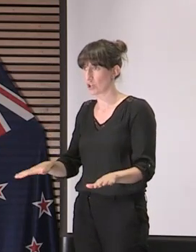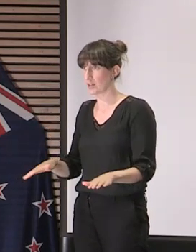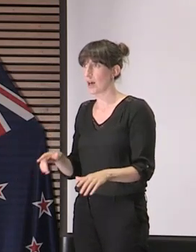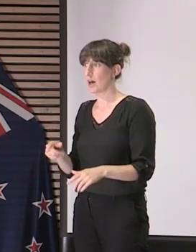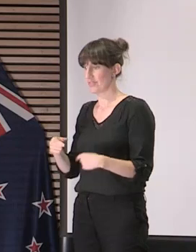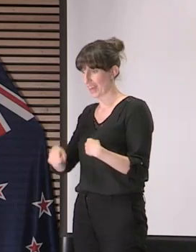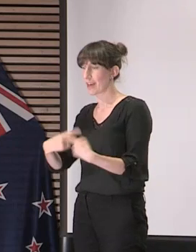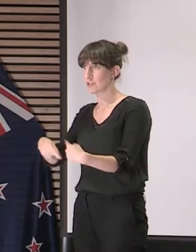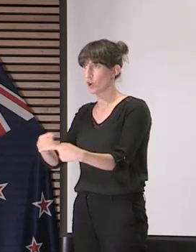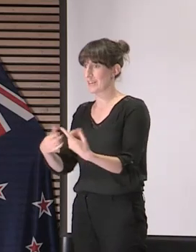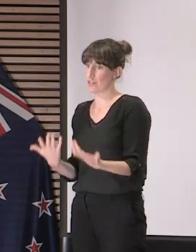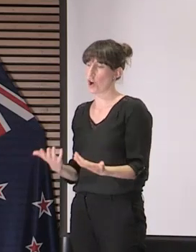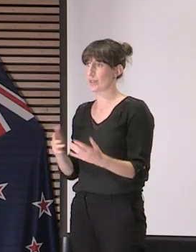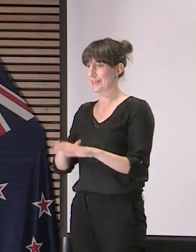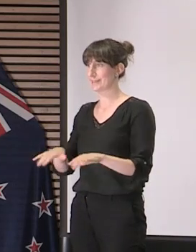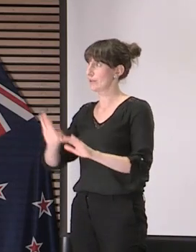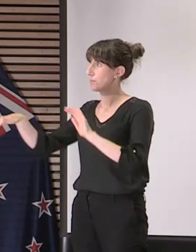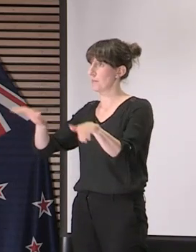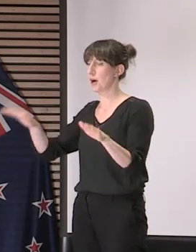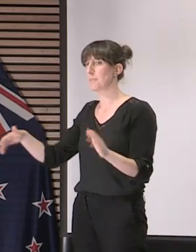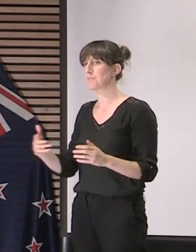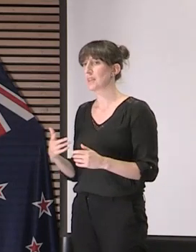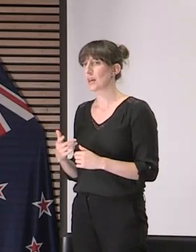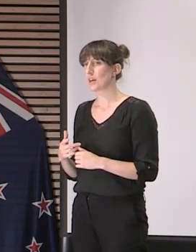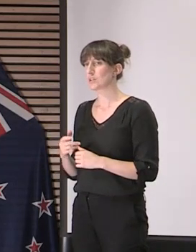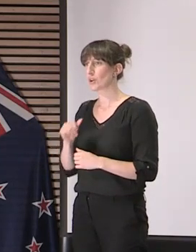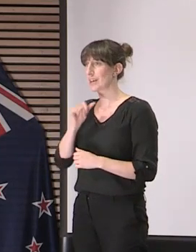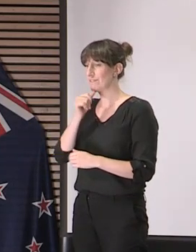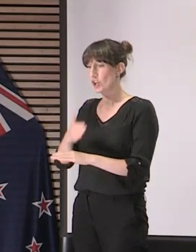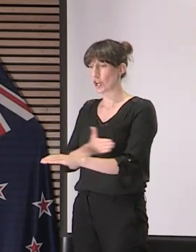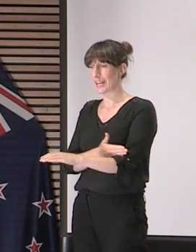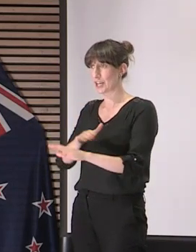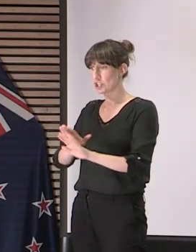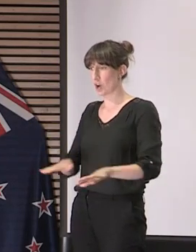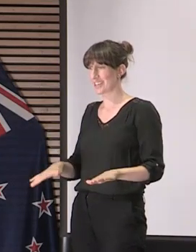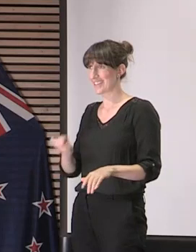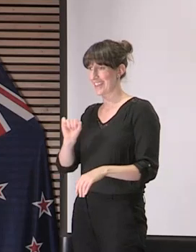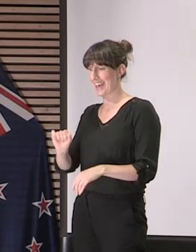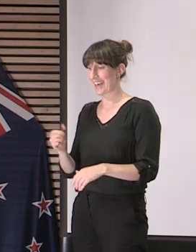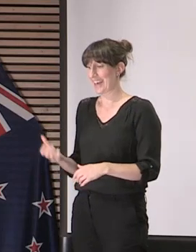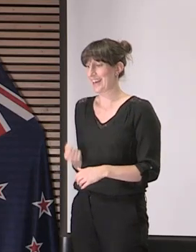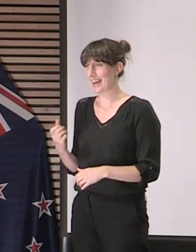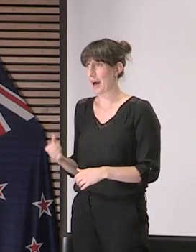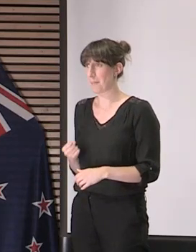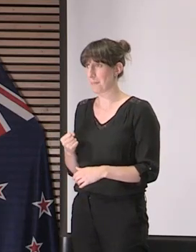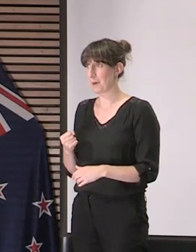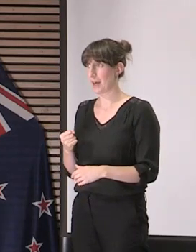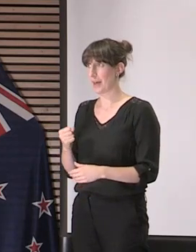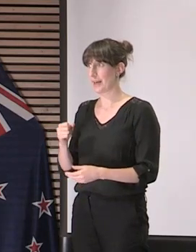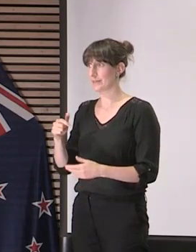indication's subsidies -- education's subsidies continue to go to those services even